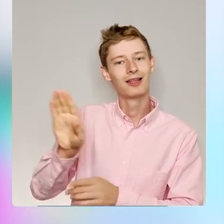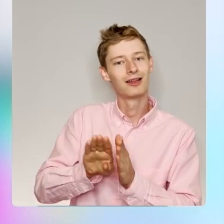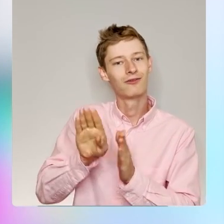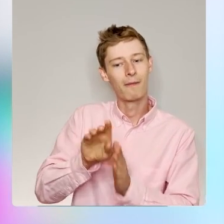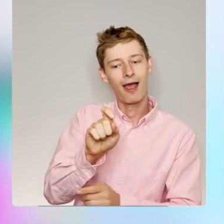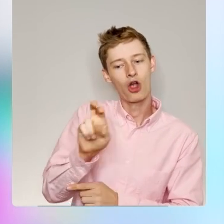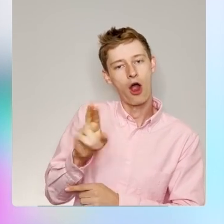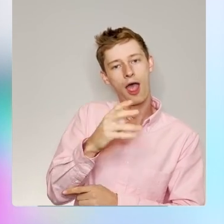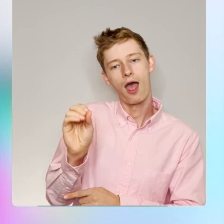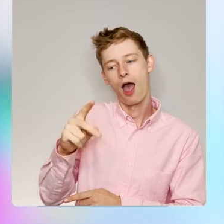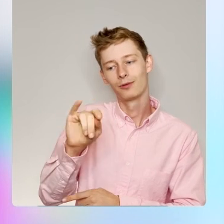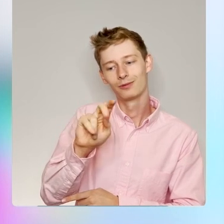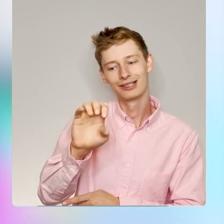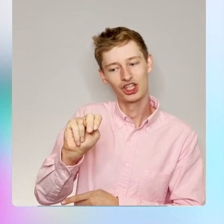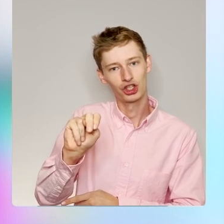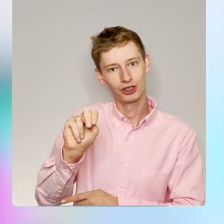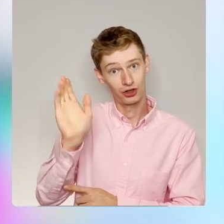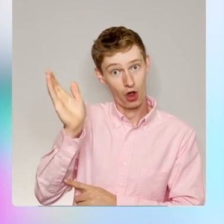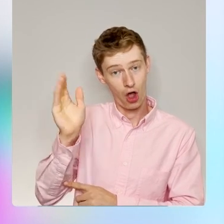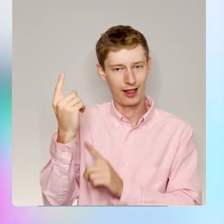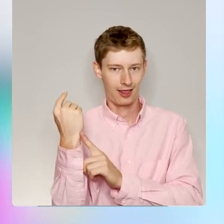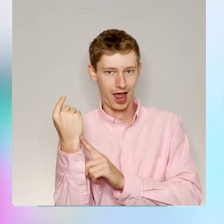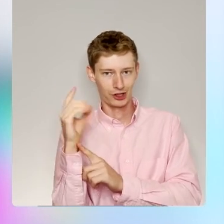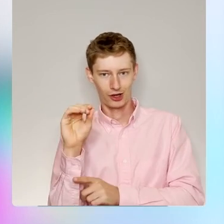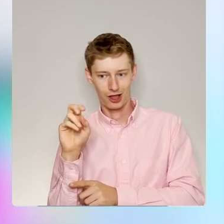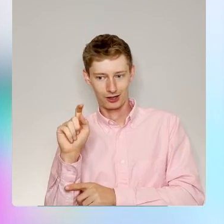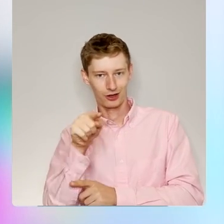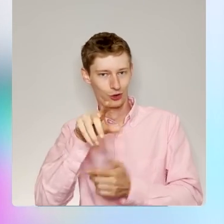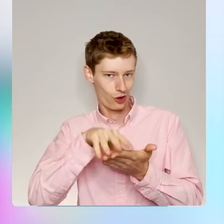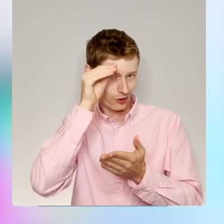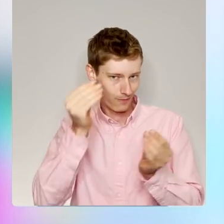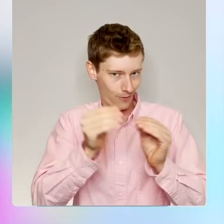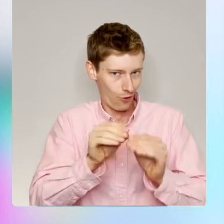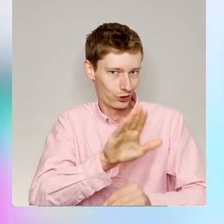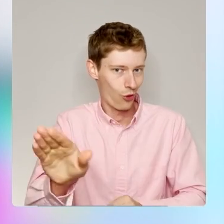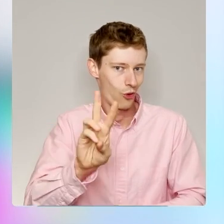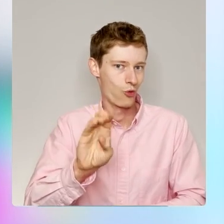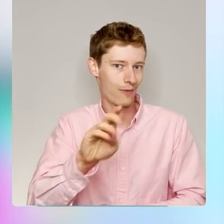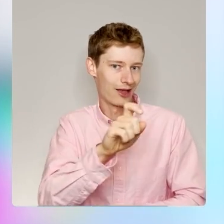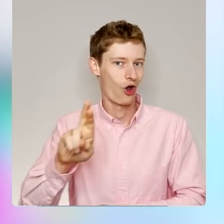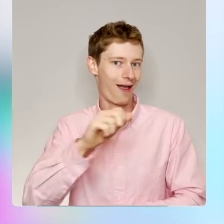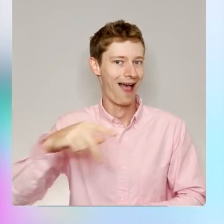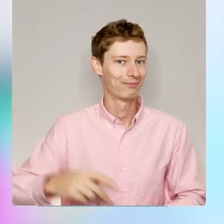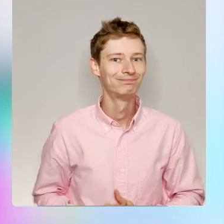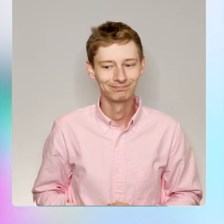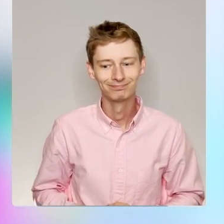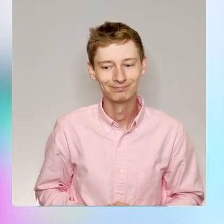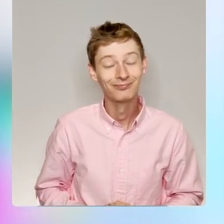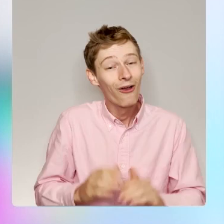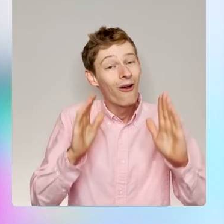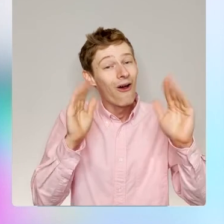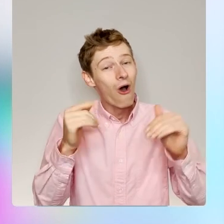"WebXR Development and Optimization" talk from last year's Connect, to learn more about optimizing the performance of your WebXR app.